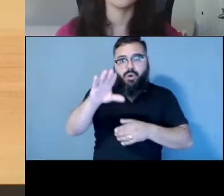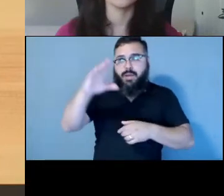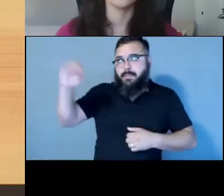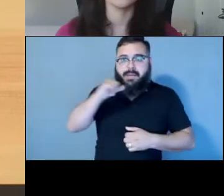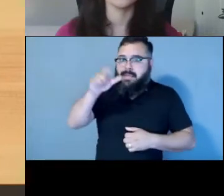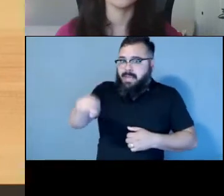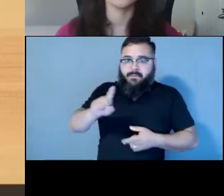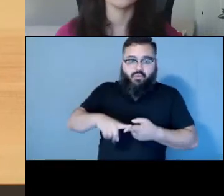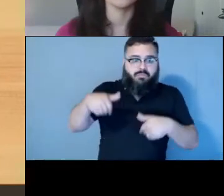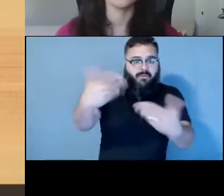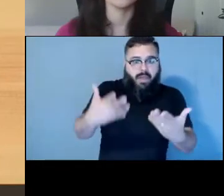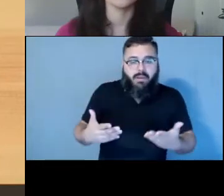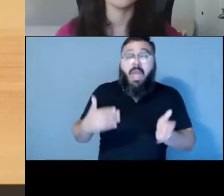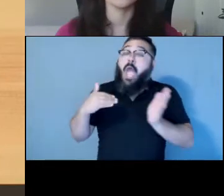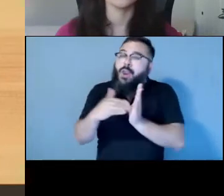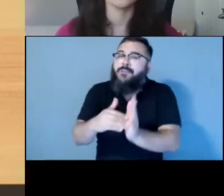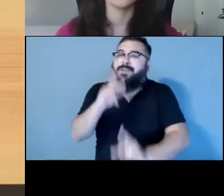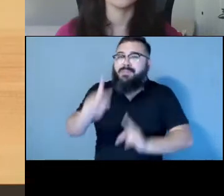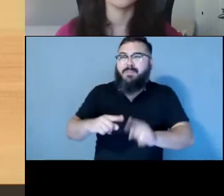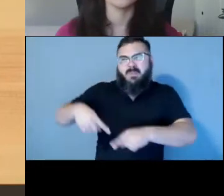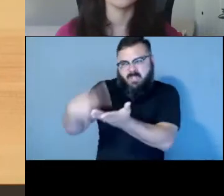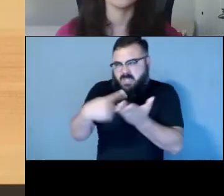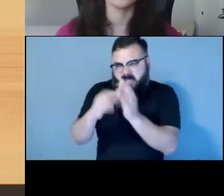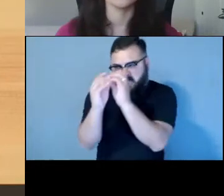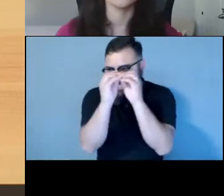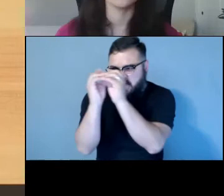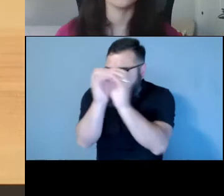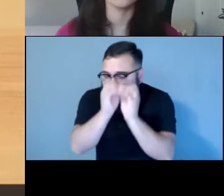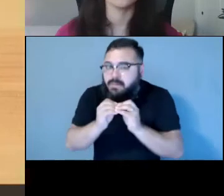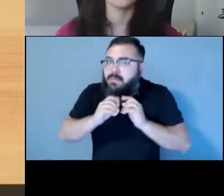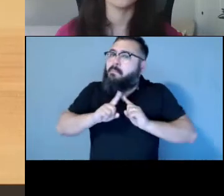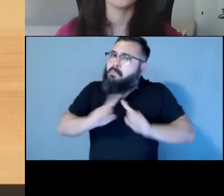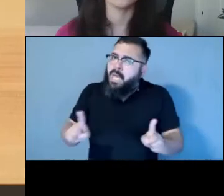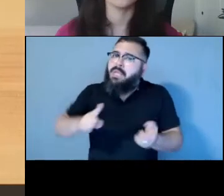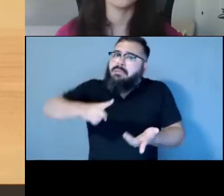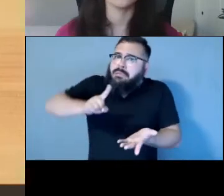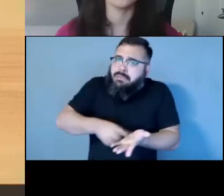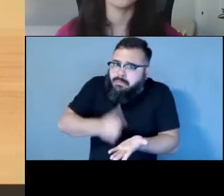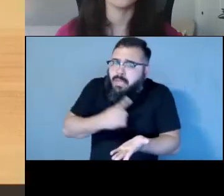And again, there's often arguments about this, but sometimes it's easier to kinda know the answer